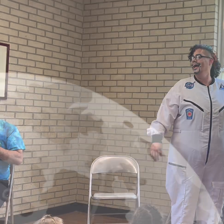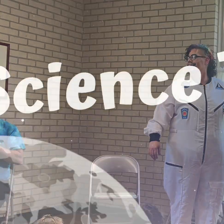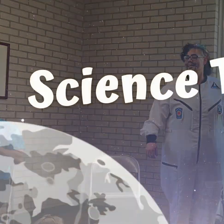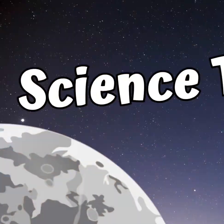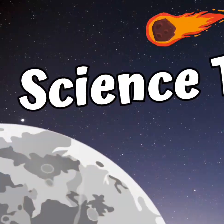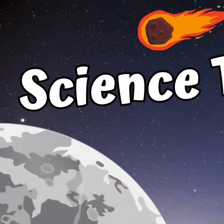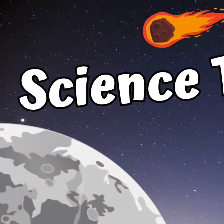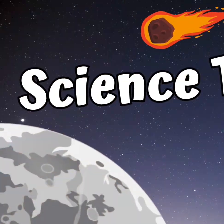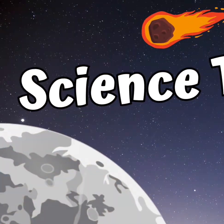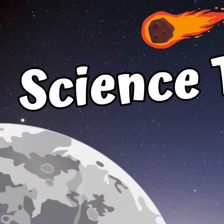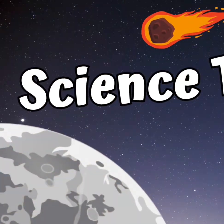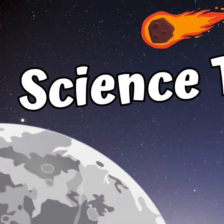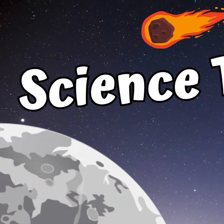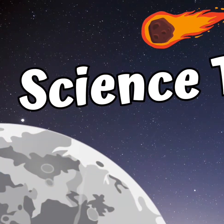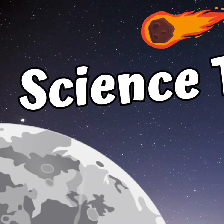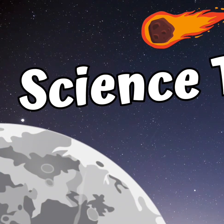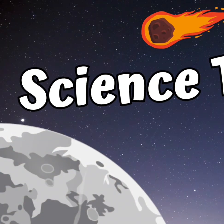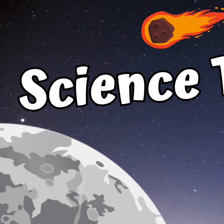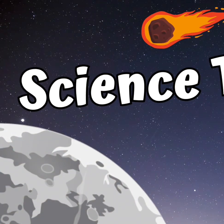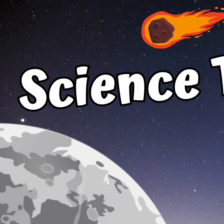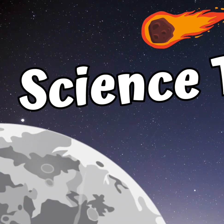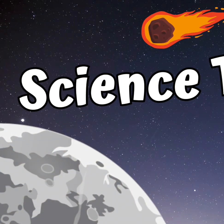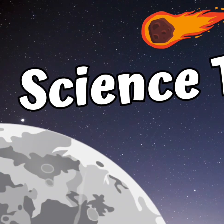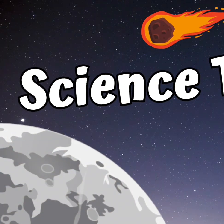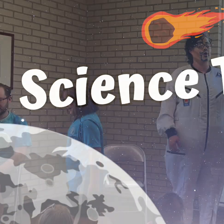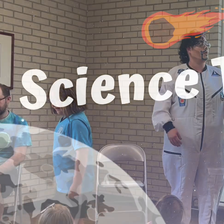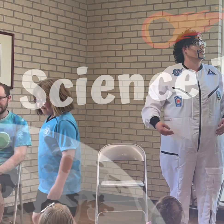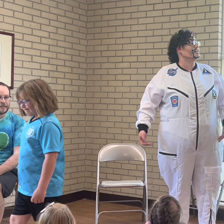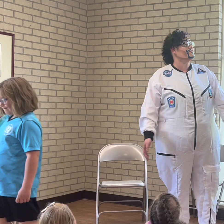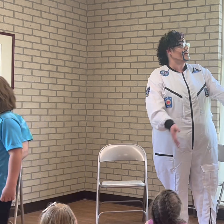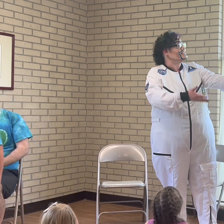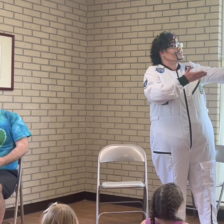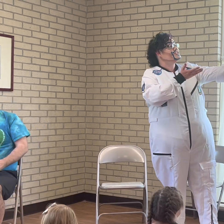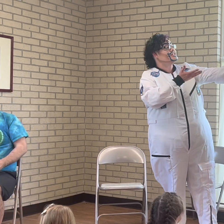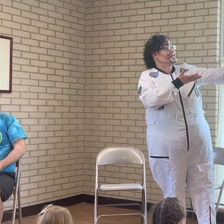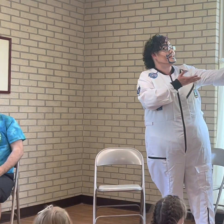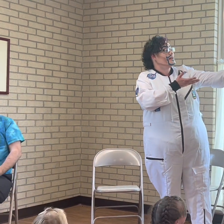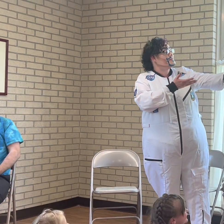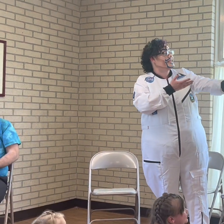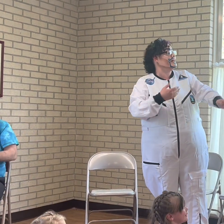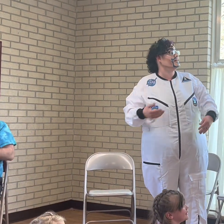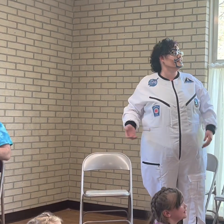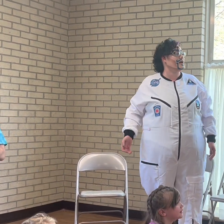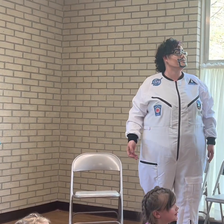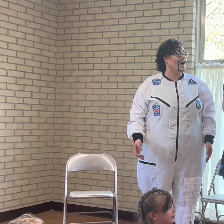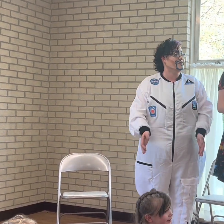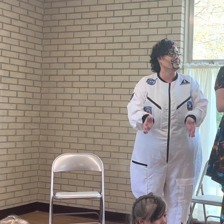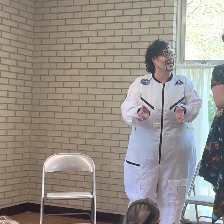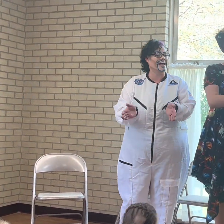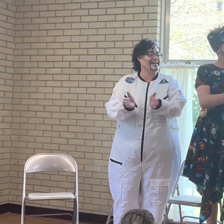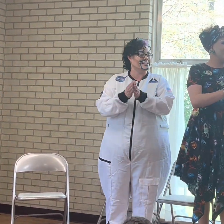{Music} Mr. Dixon: We're gonna invite Dr Shannon up here! Miss Cali: Yes!